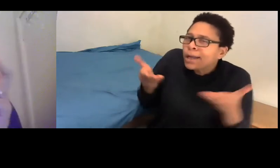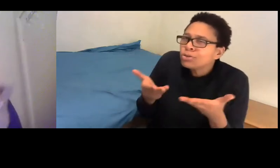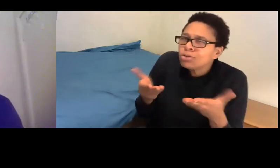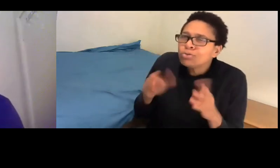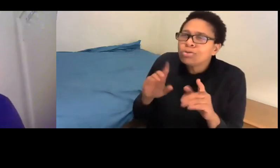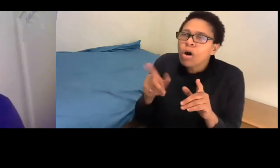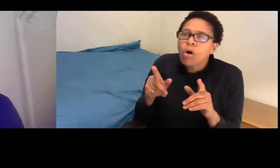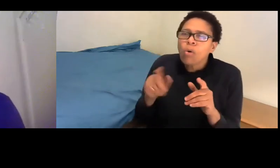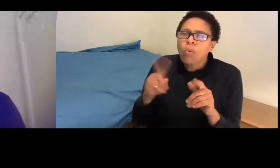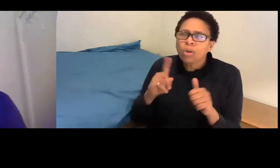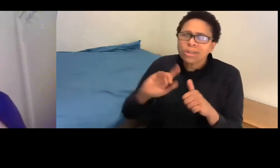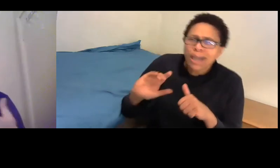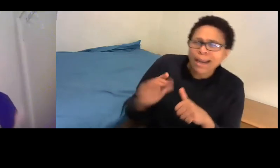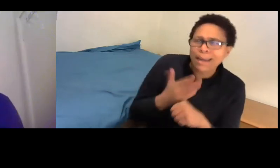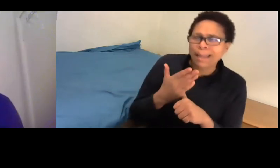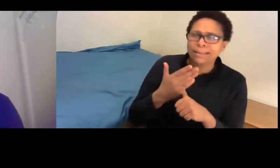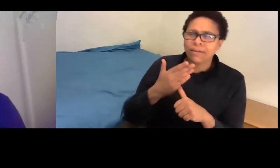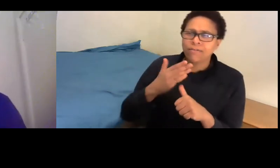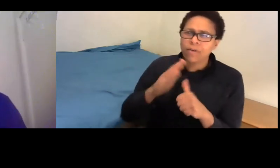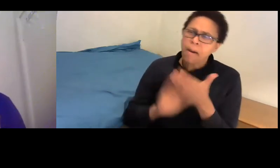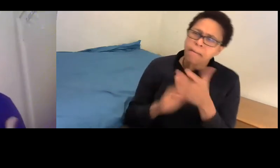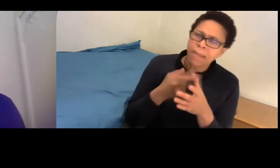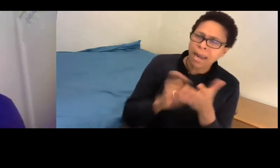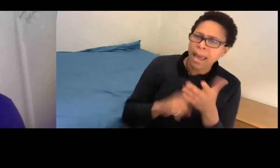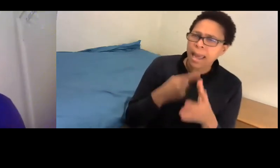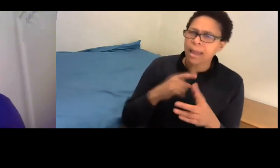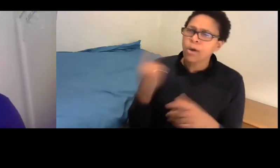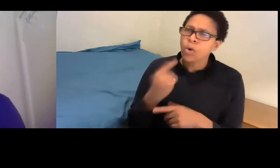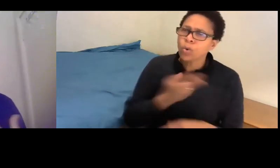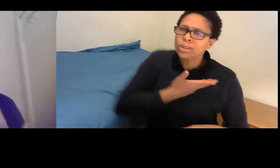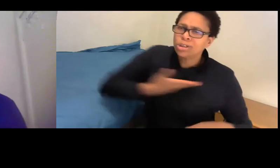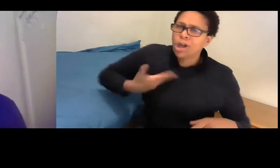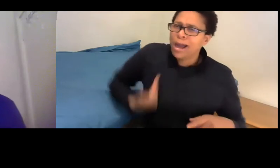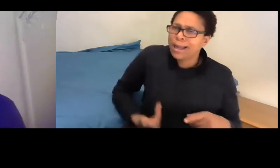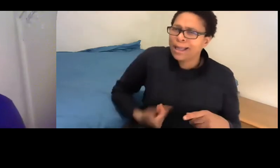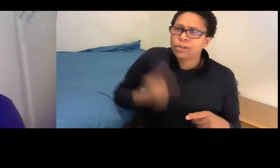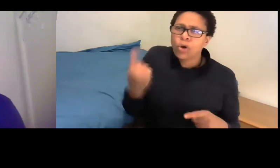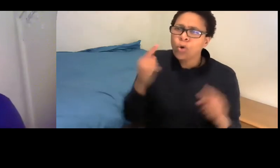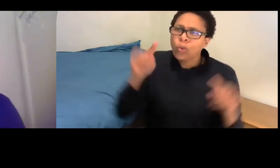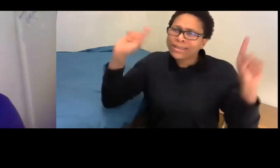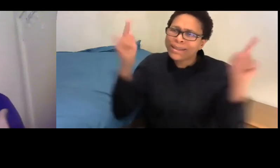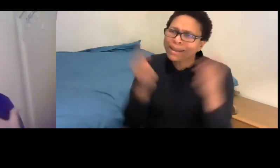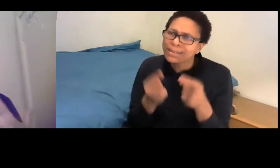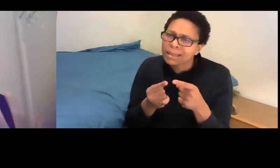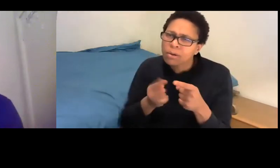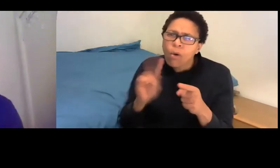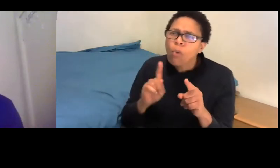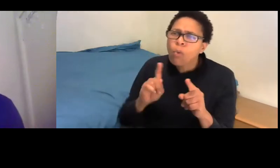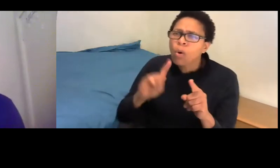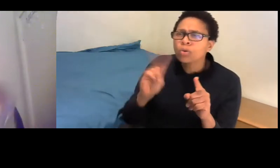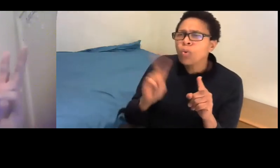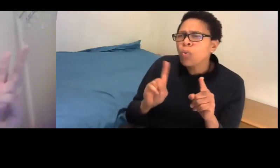what is a Malay, who was a Chinese who was a Indian, what kind of Indian were you know, where you a northern Indian, and